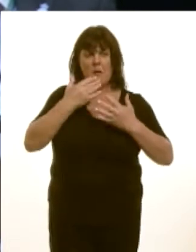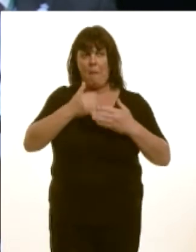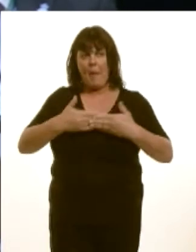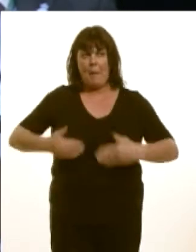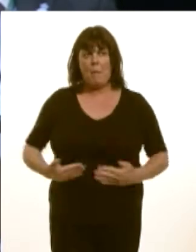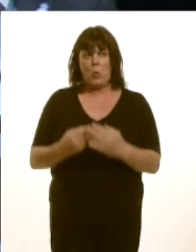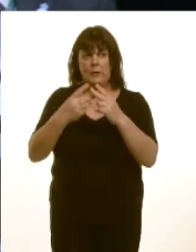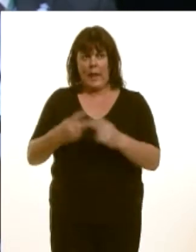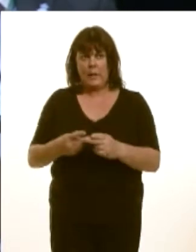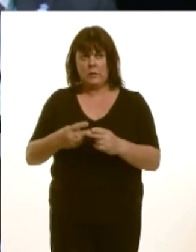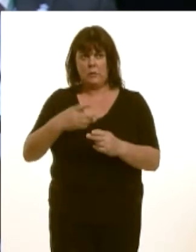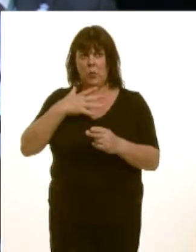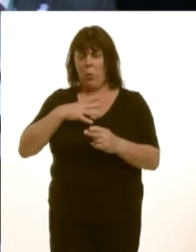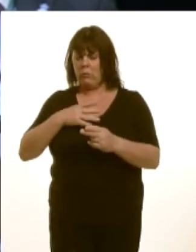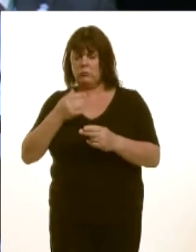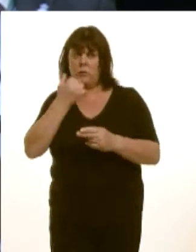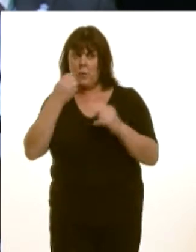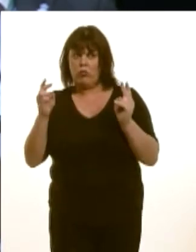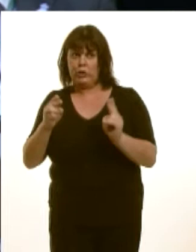That initiative came to an end earlier this year.